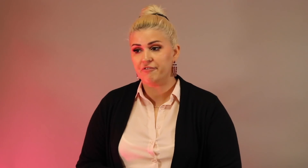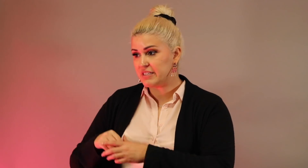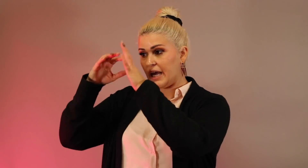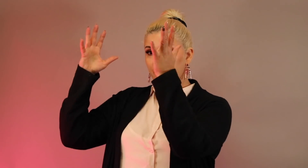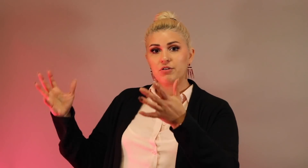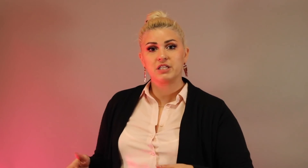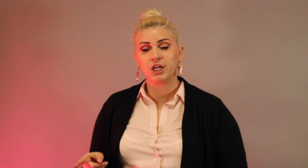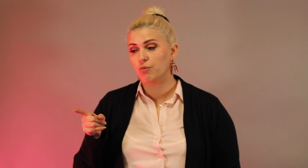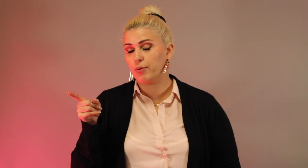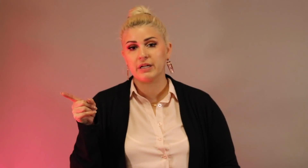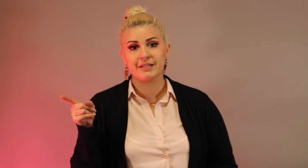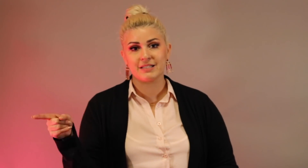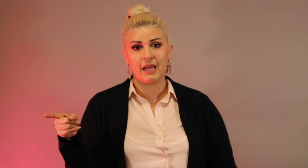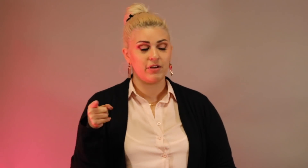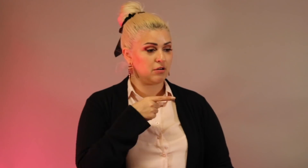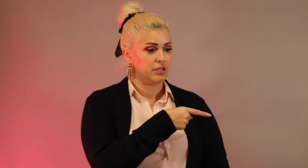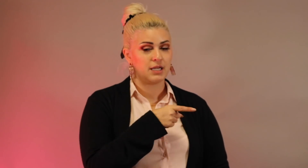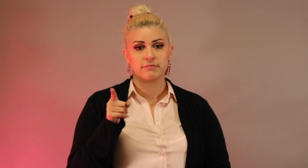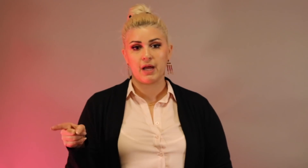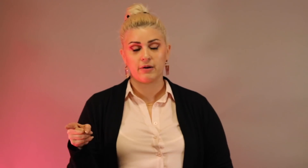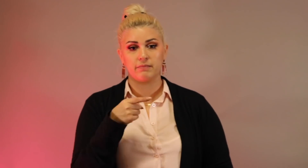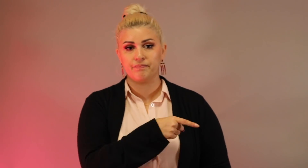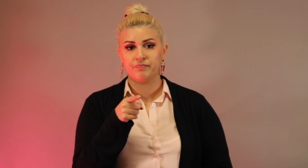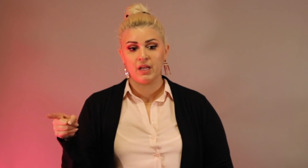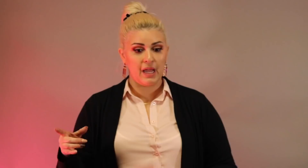if Xavier's here, we're pointing to Xavier. Doesn't matter.